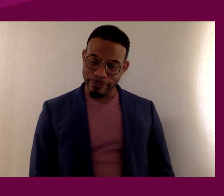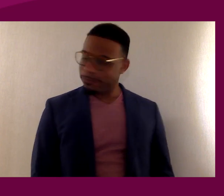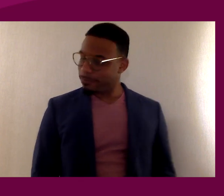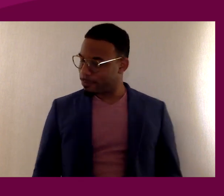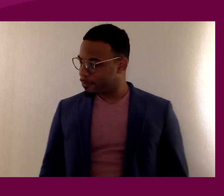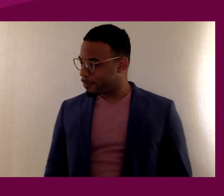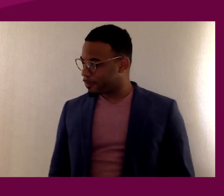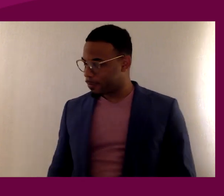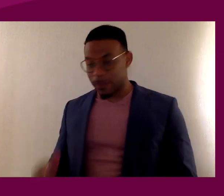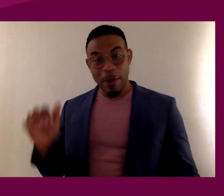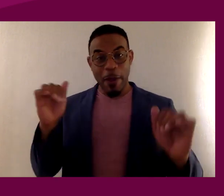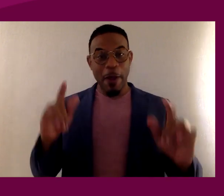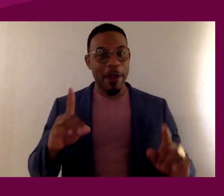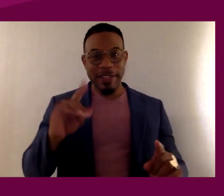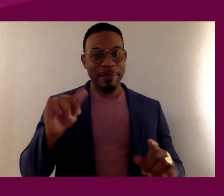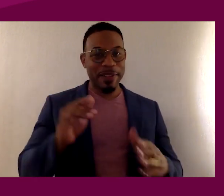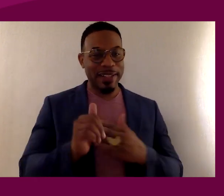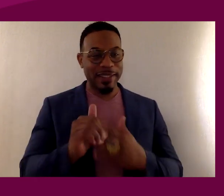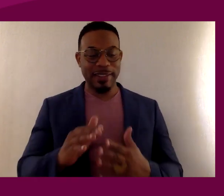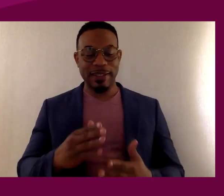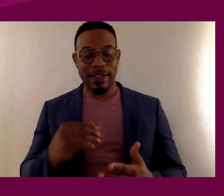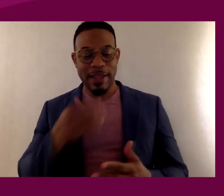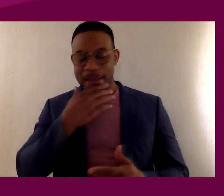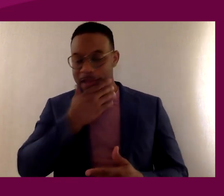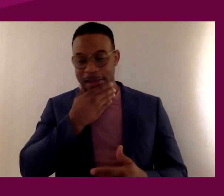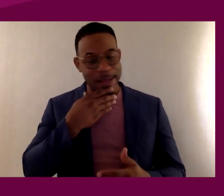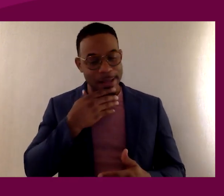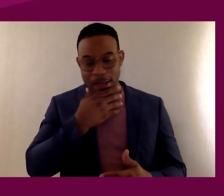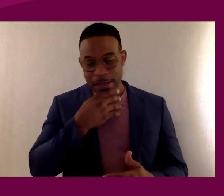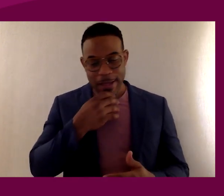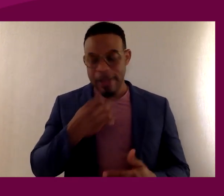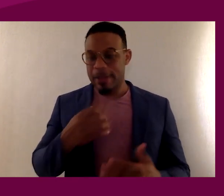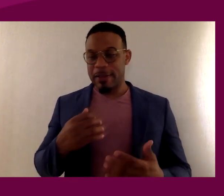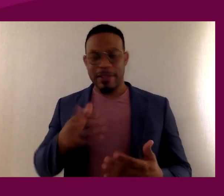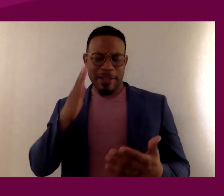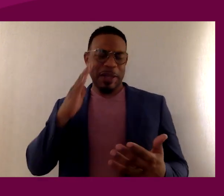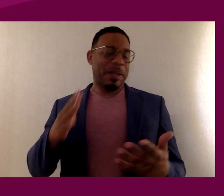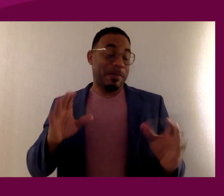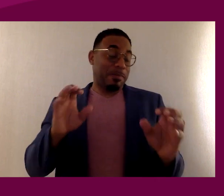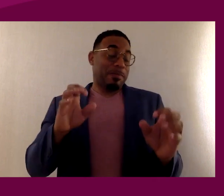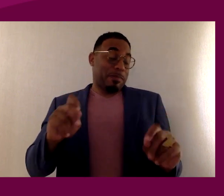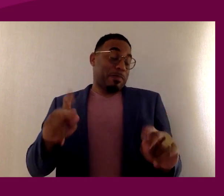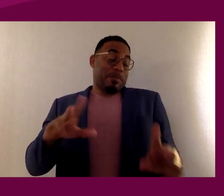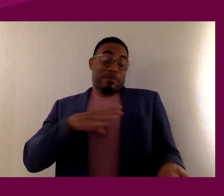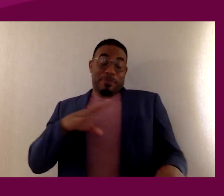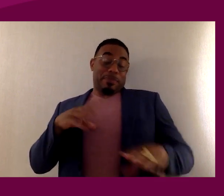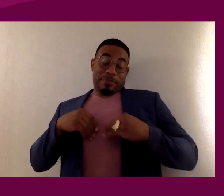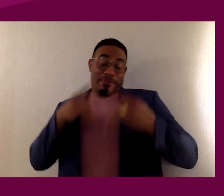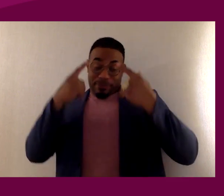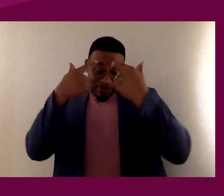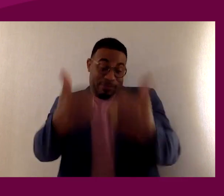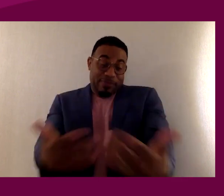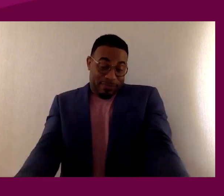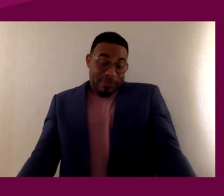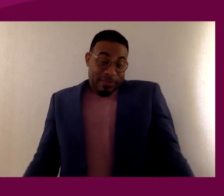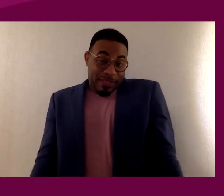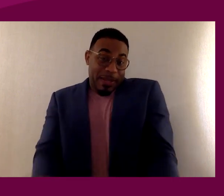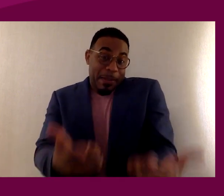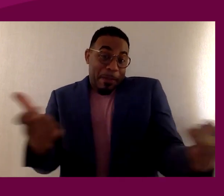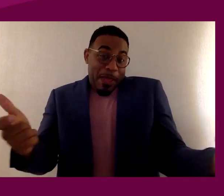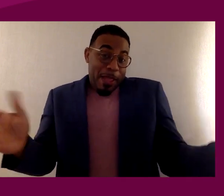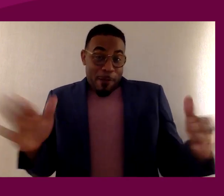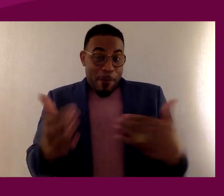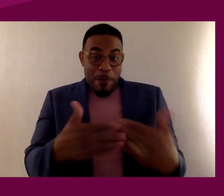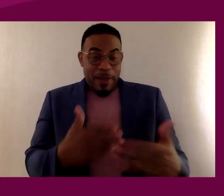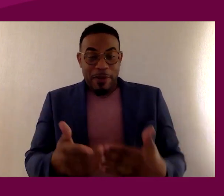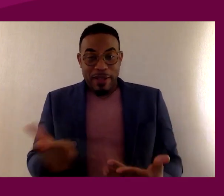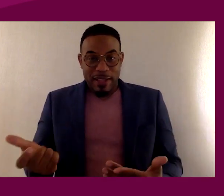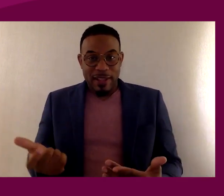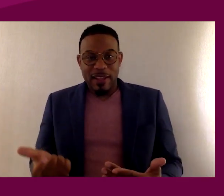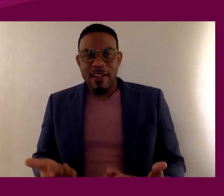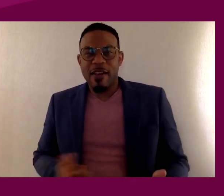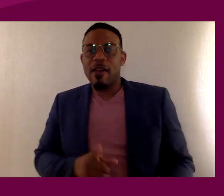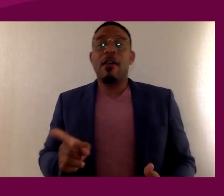karate demonstration for all these disability leaders. Okay, fine. And so it was a big room,